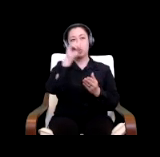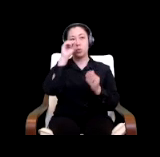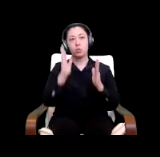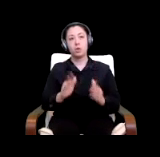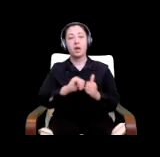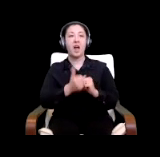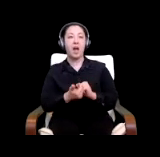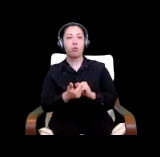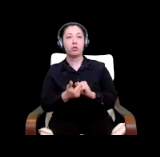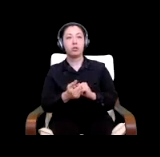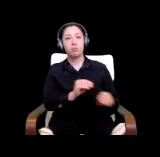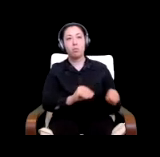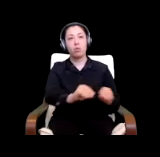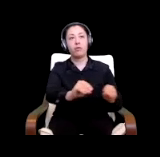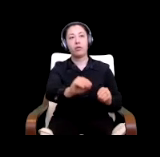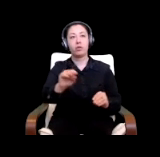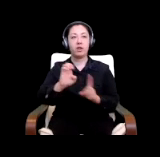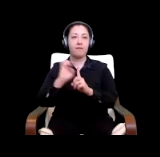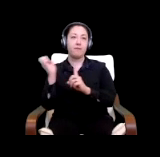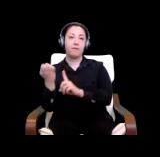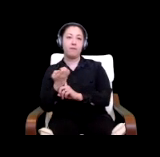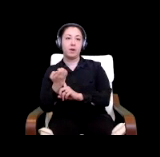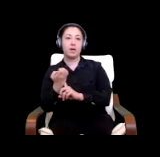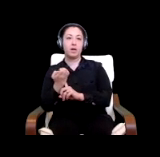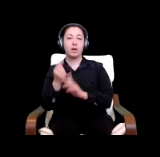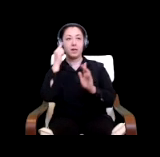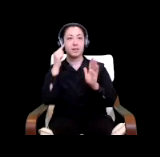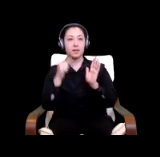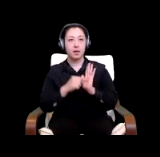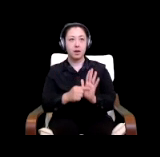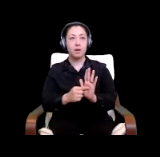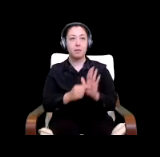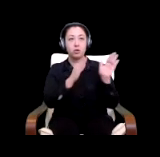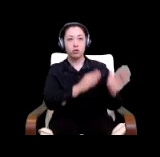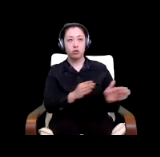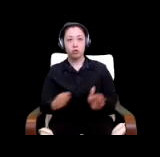Examples of strategies and accommodation, functional visual assessments are important